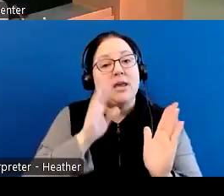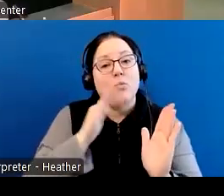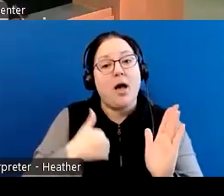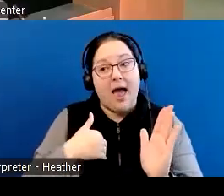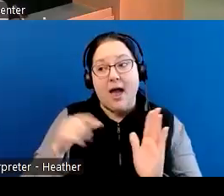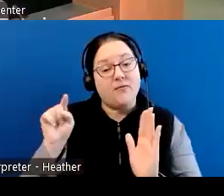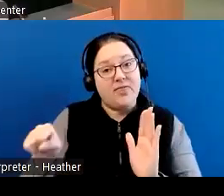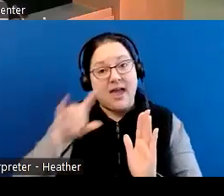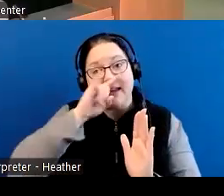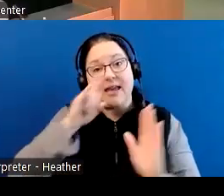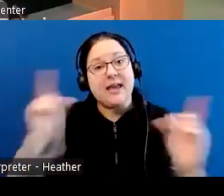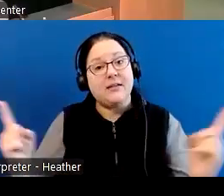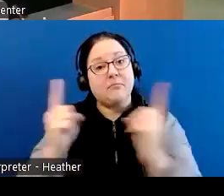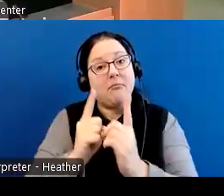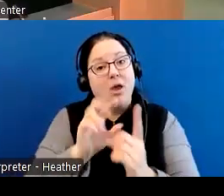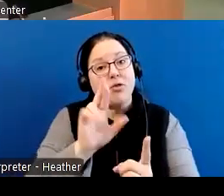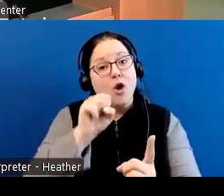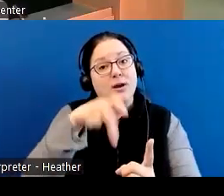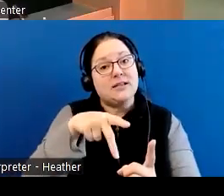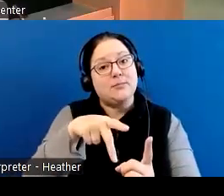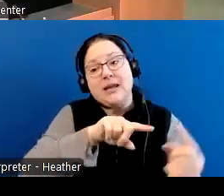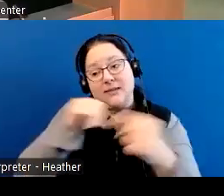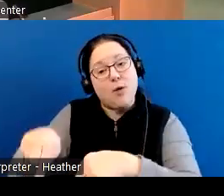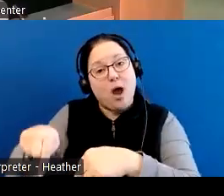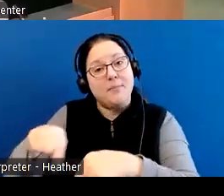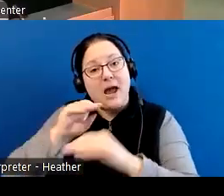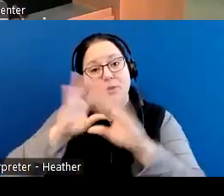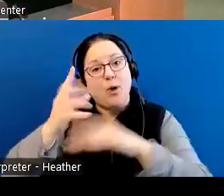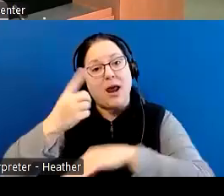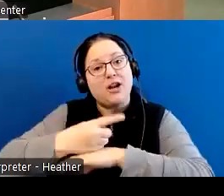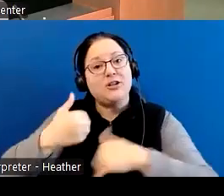um one of our RSP therapists down in Brighter Days to just have a booster session where they look